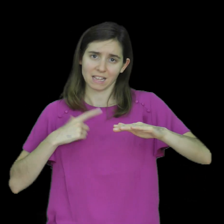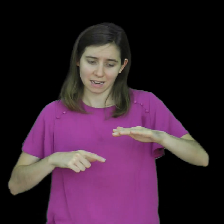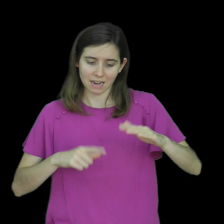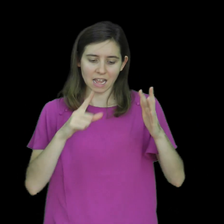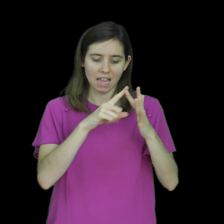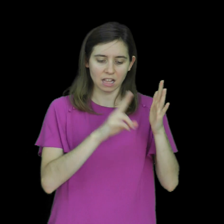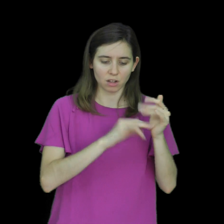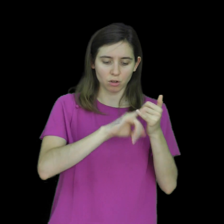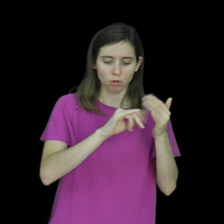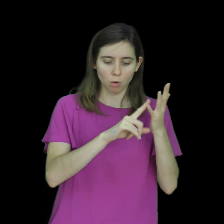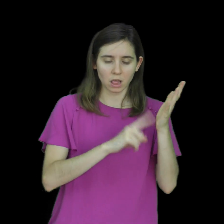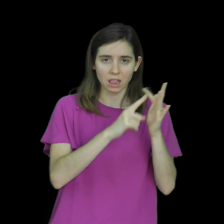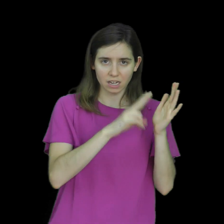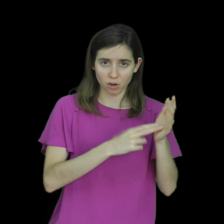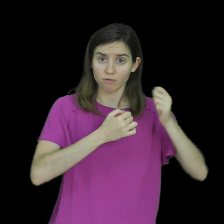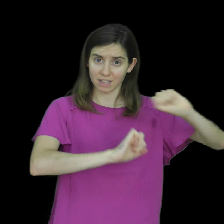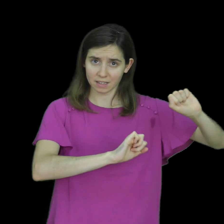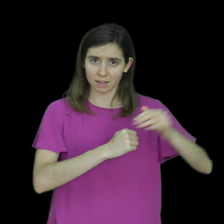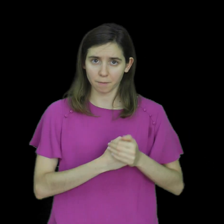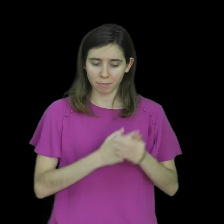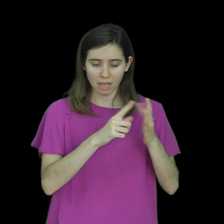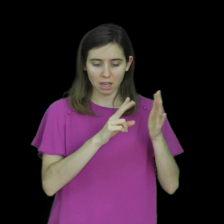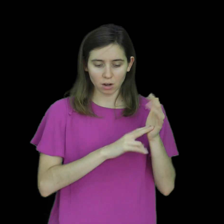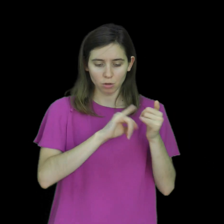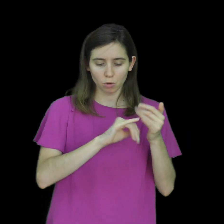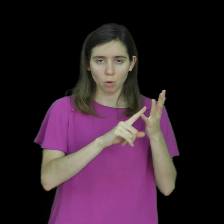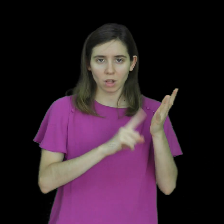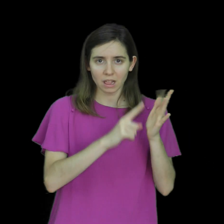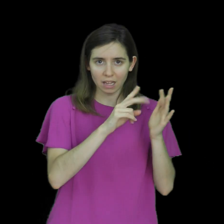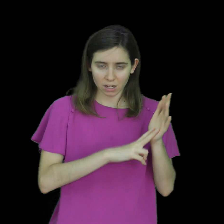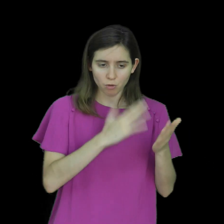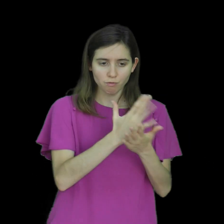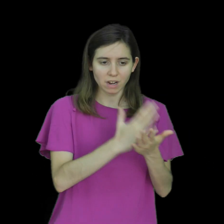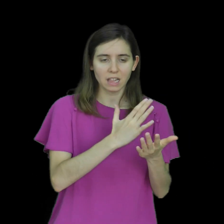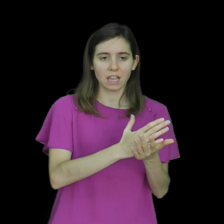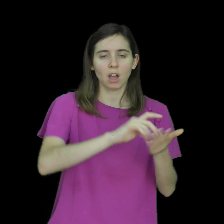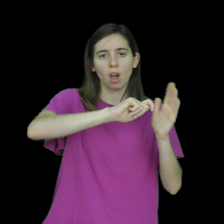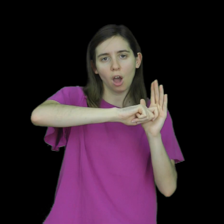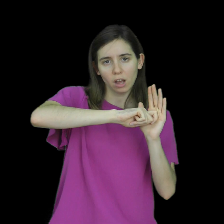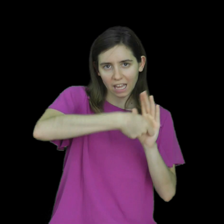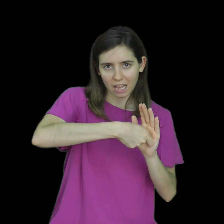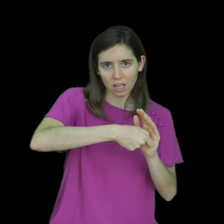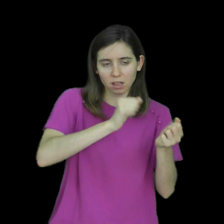resistance. Insulin is the key that unlocks your cells and allows glucose